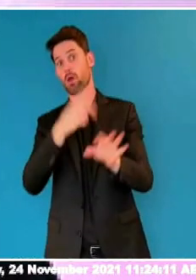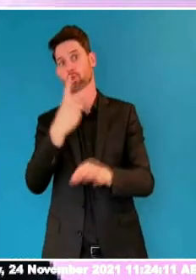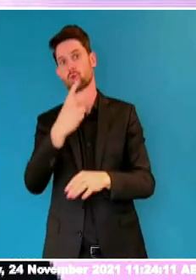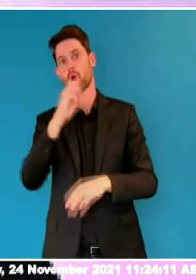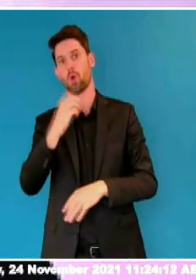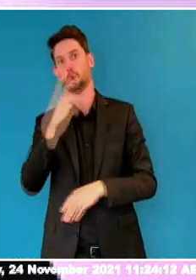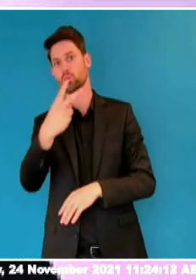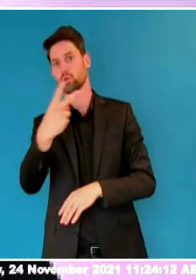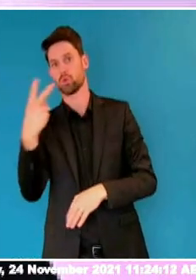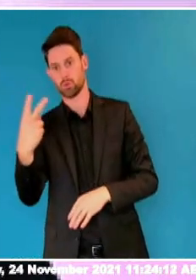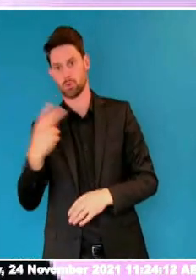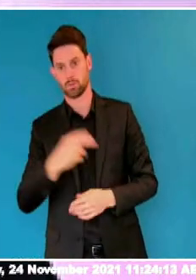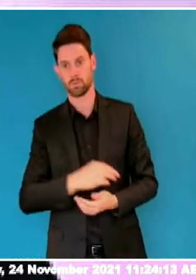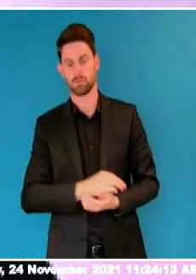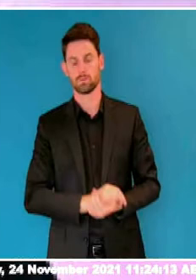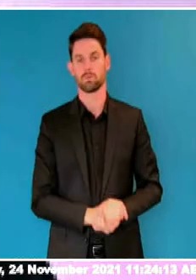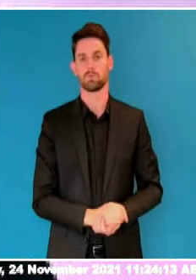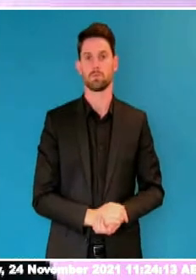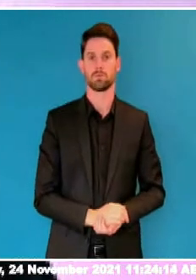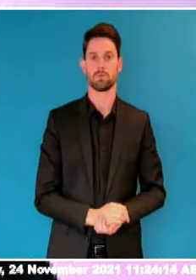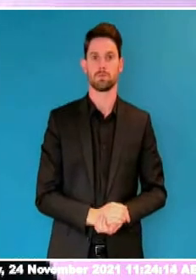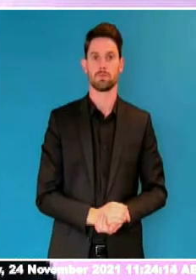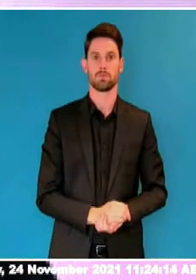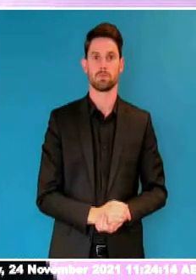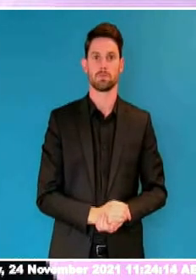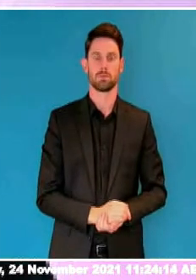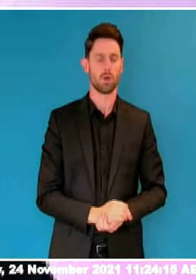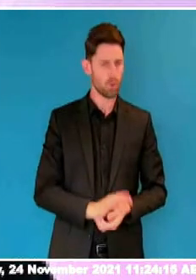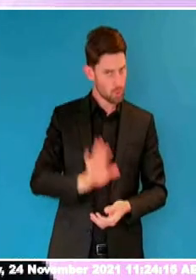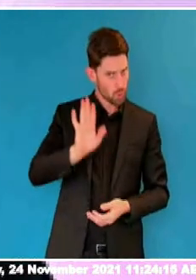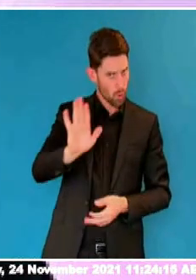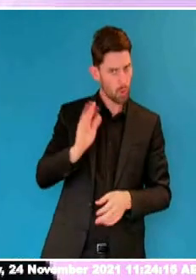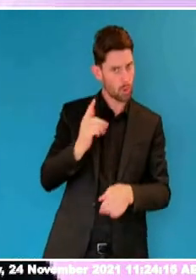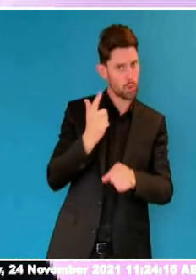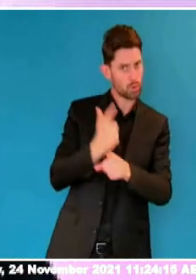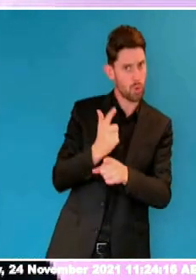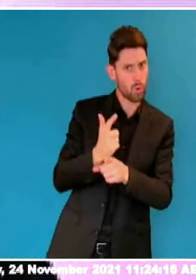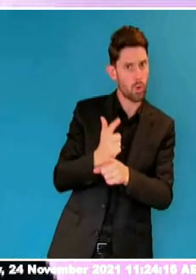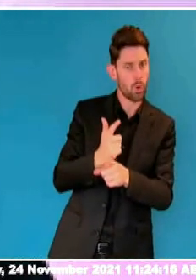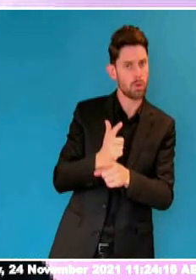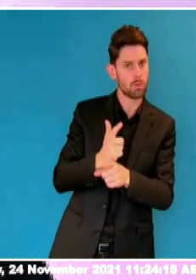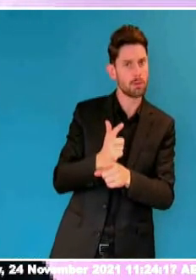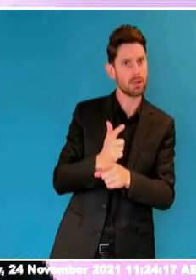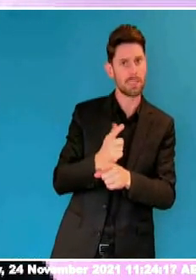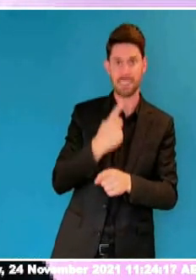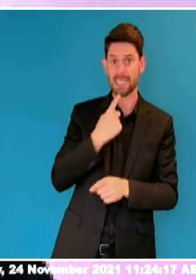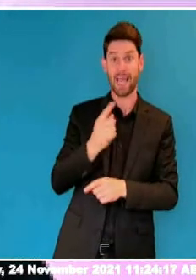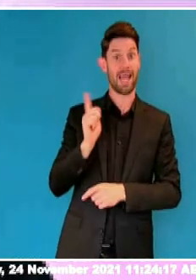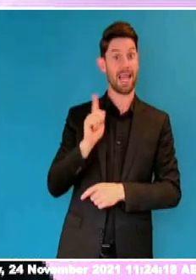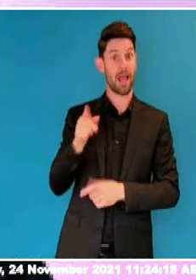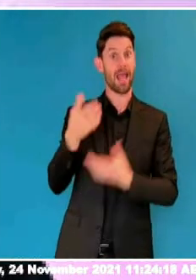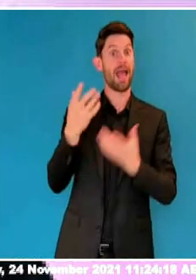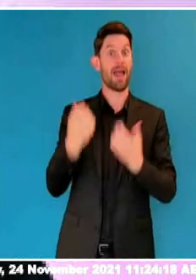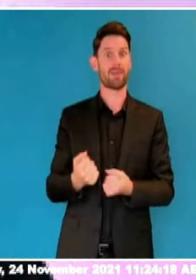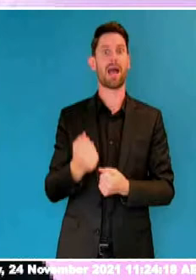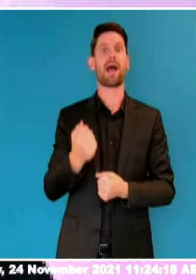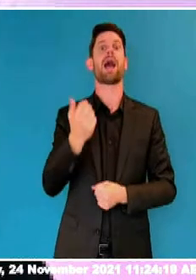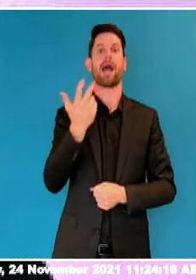As I recall your evidence, I think you indicated that you now had 81 people who